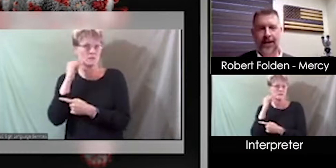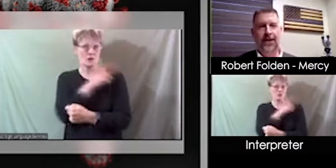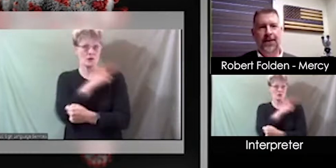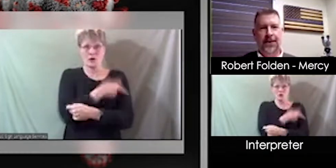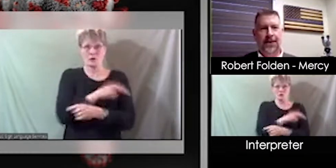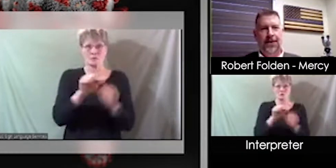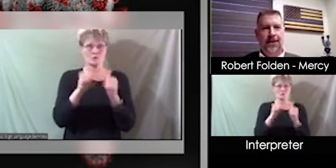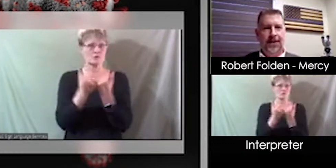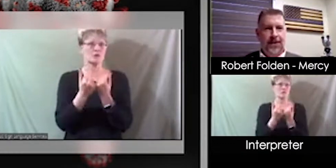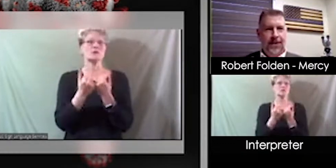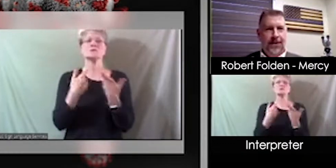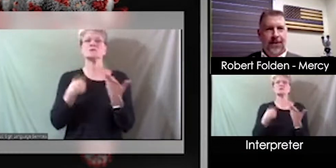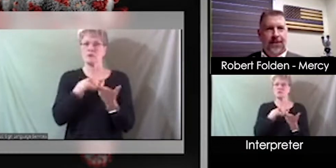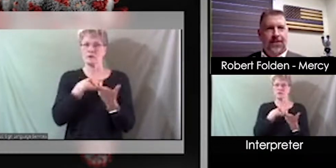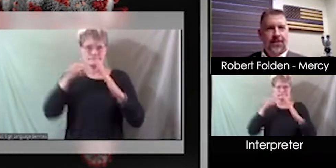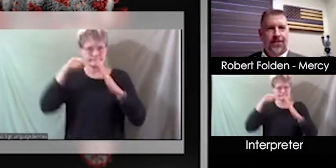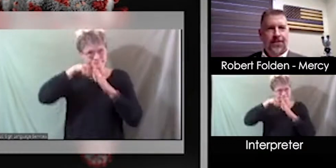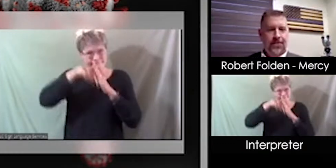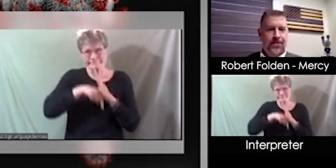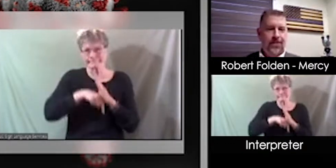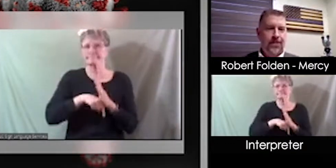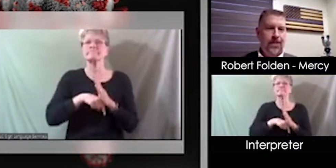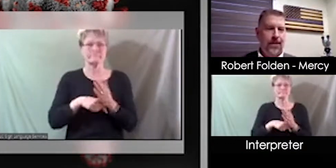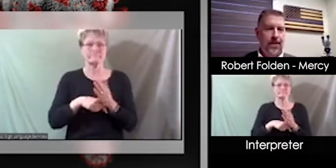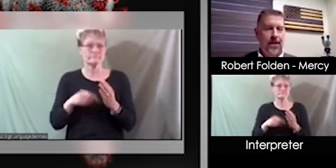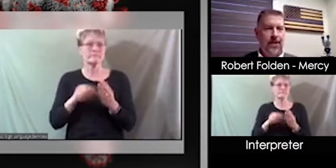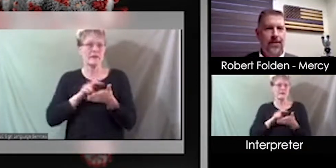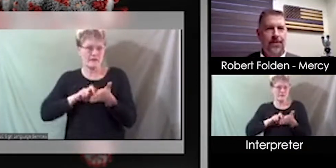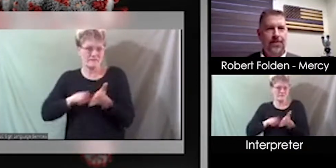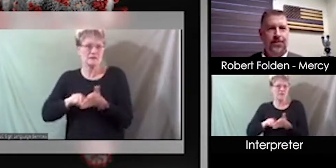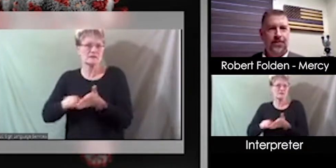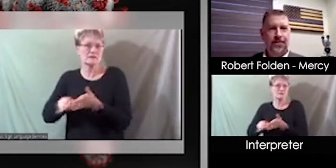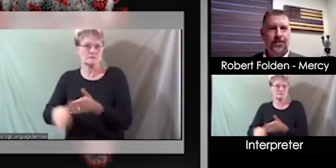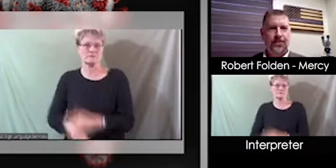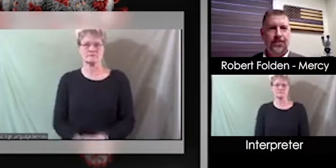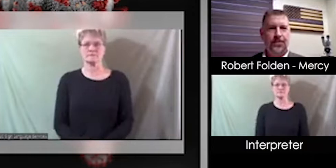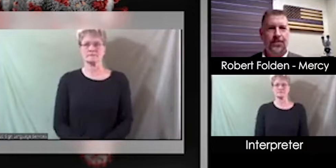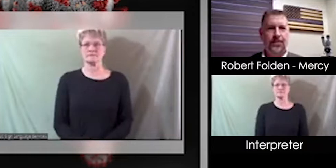Thank you. Thank you, so yeah so, every day we're checking our supply